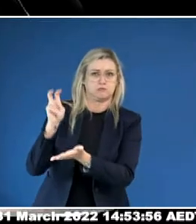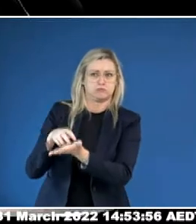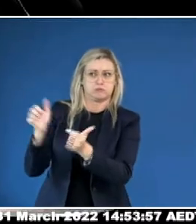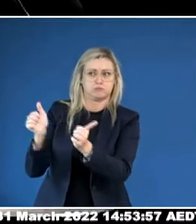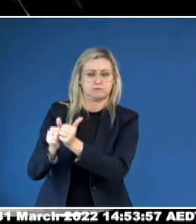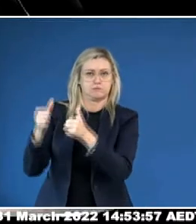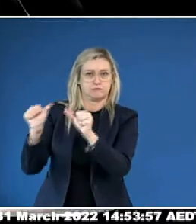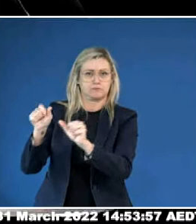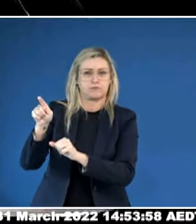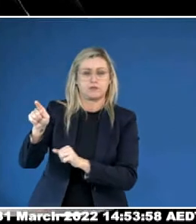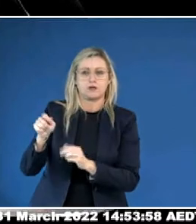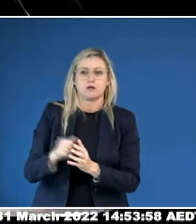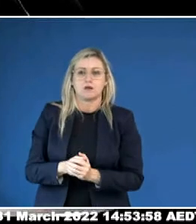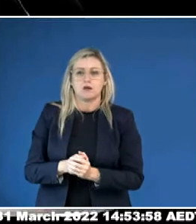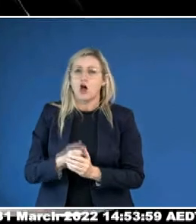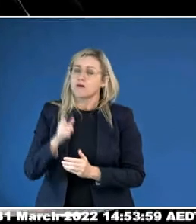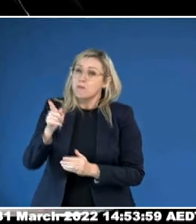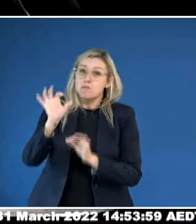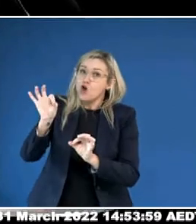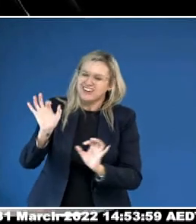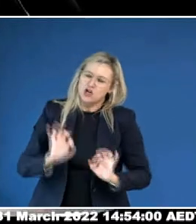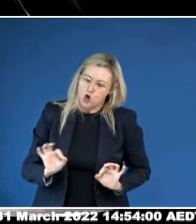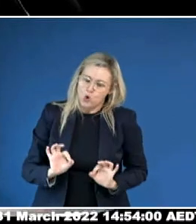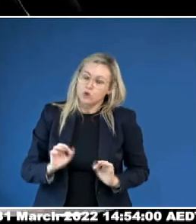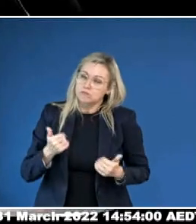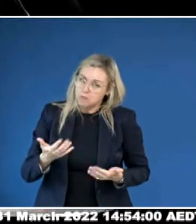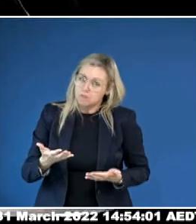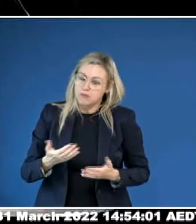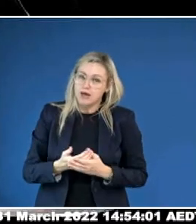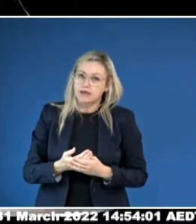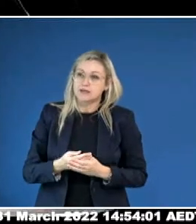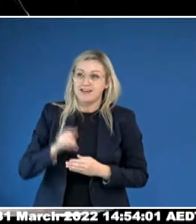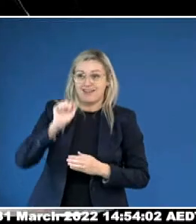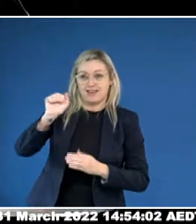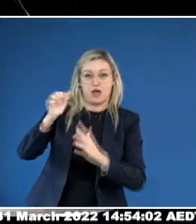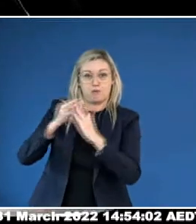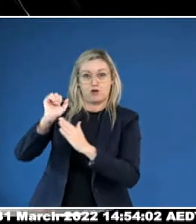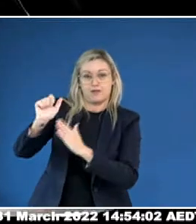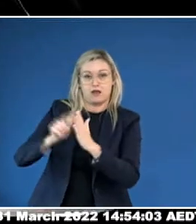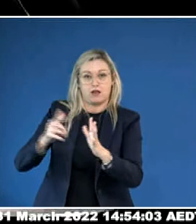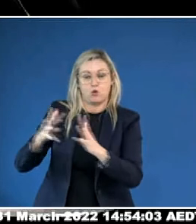things that - and I'm not saying it is perfect by any means - but one of the things that that does is it mandates things.